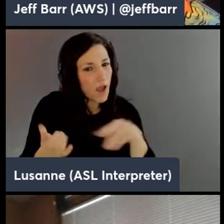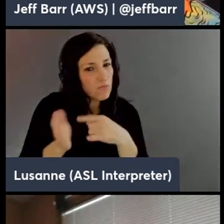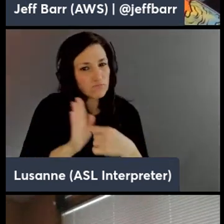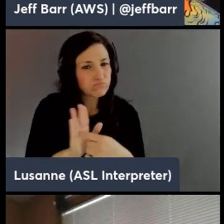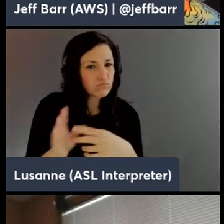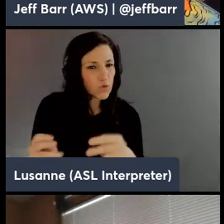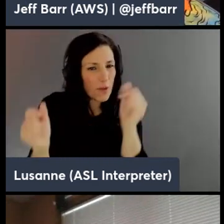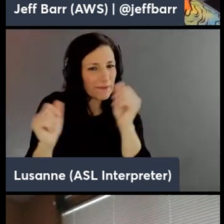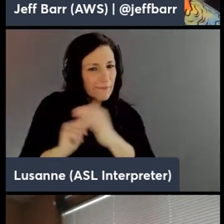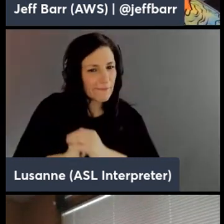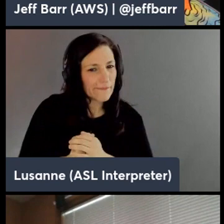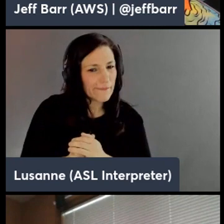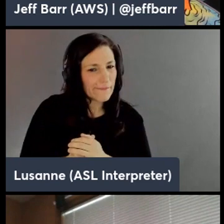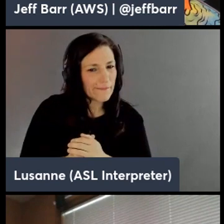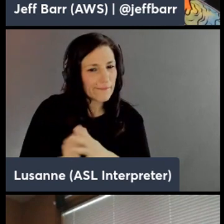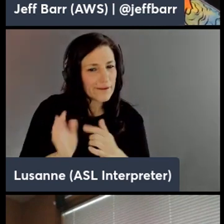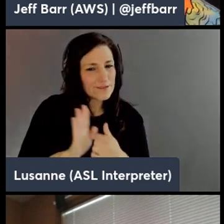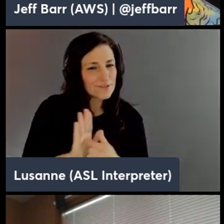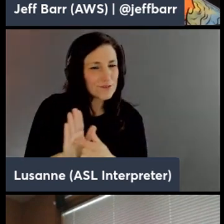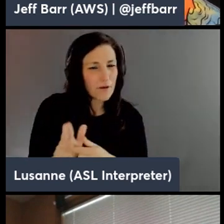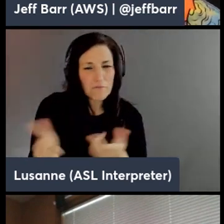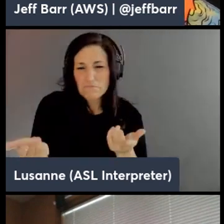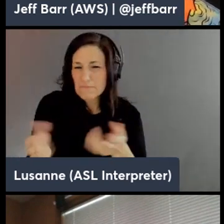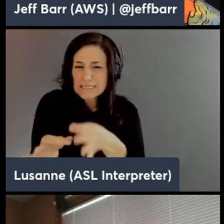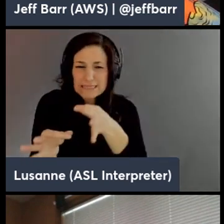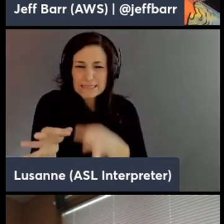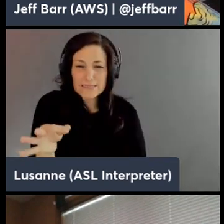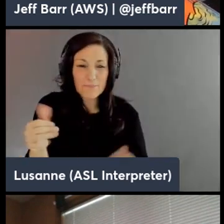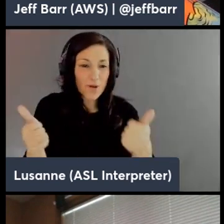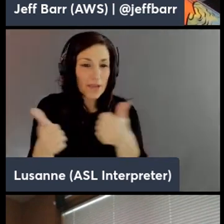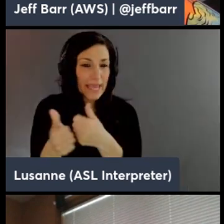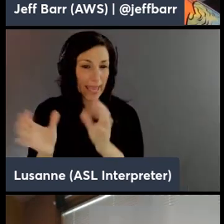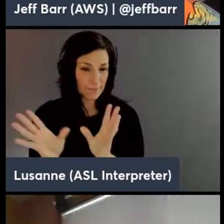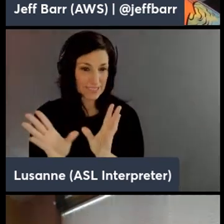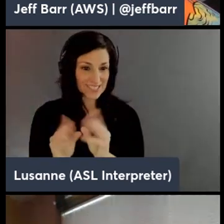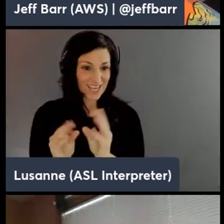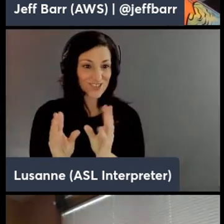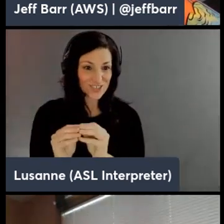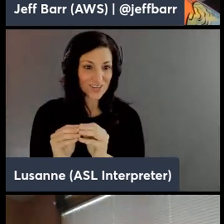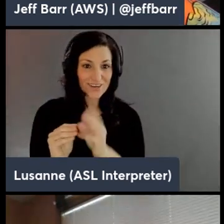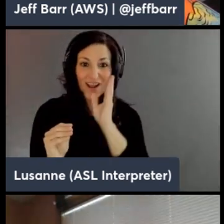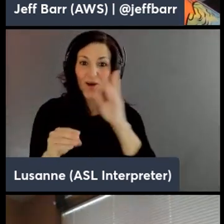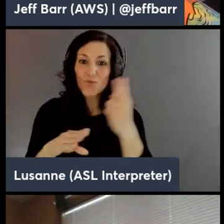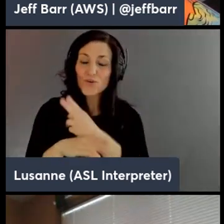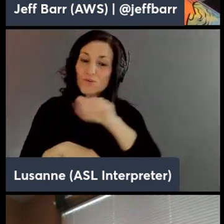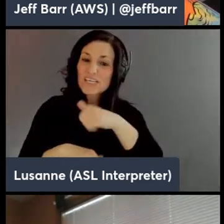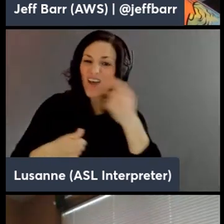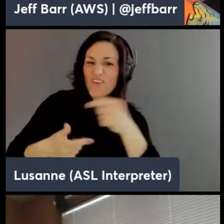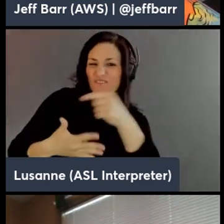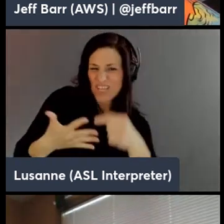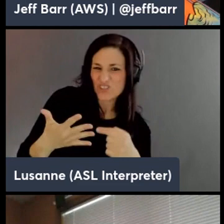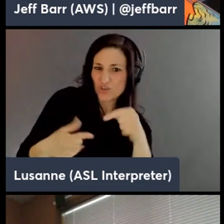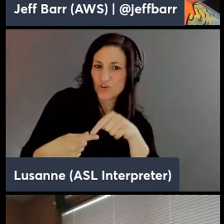a simple game session, and I'm gonna use another feature that we have, which is called Test Harness,